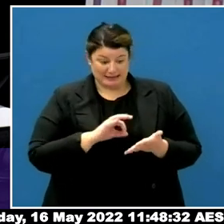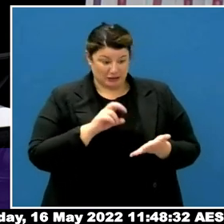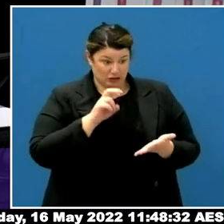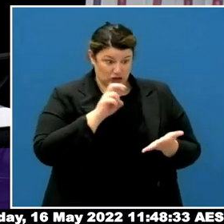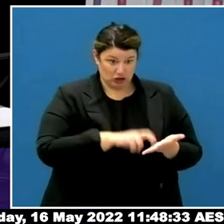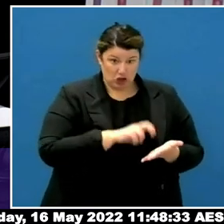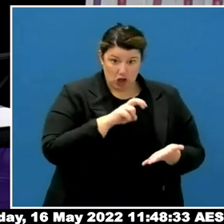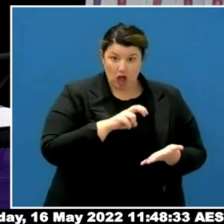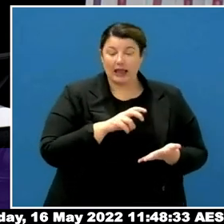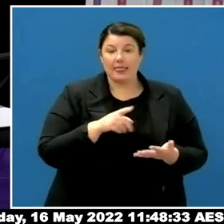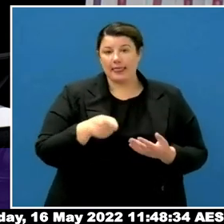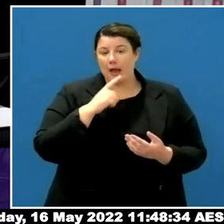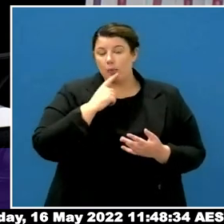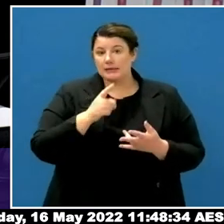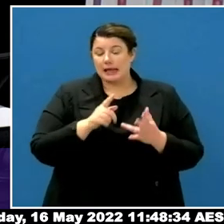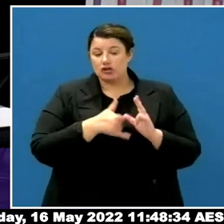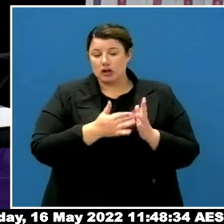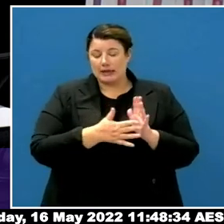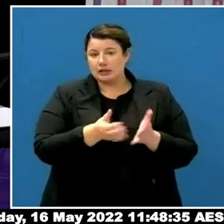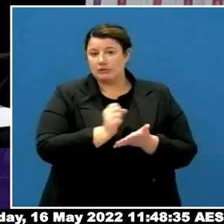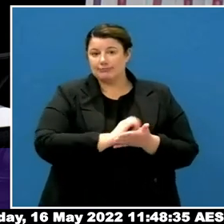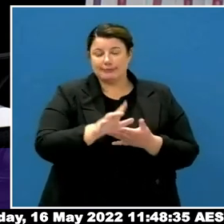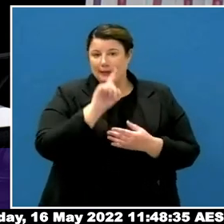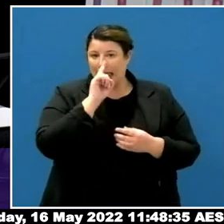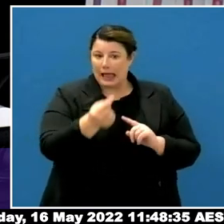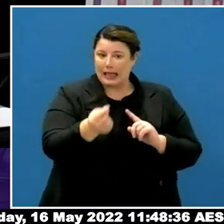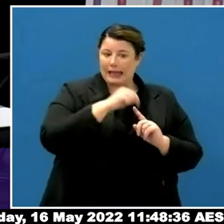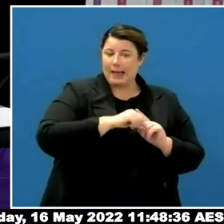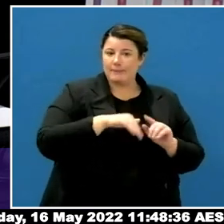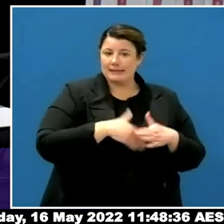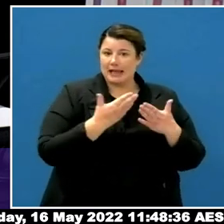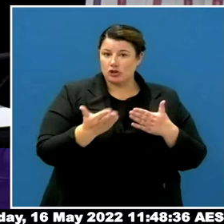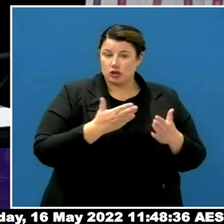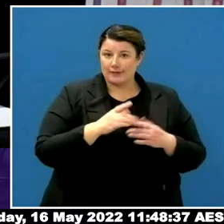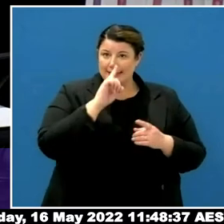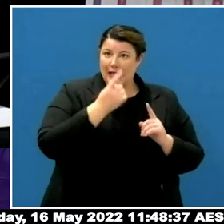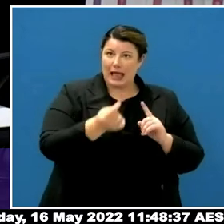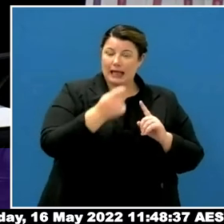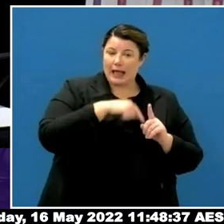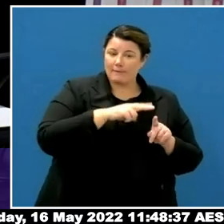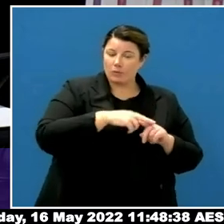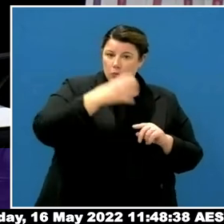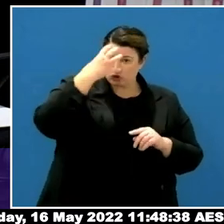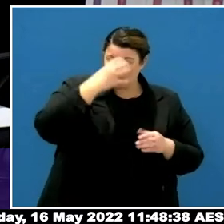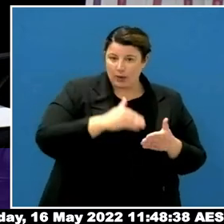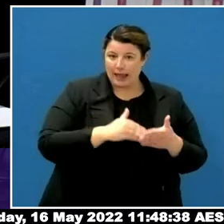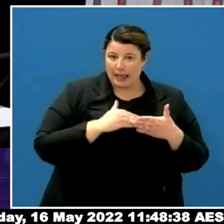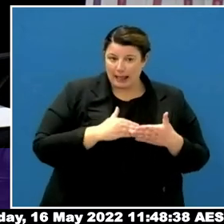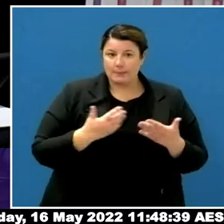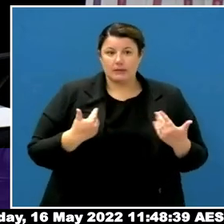suspended until I signed it. And then I tried to ring the Team Leader over and over.